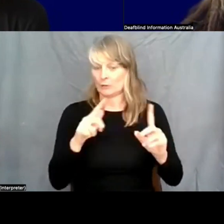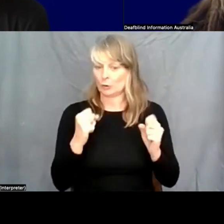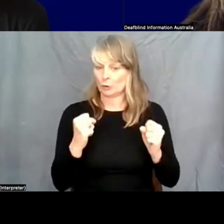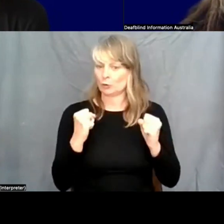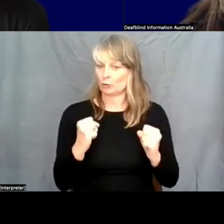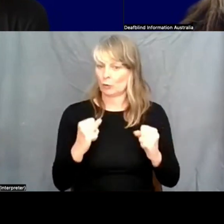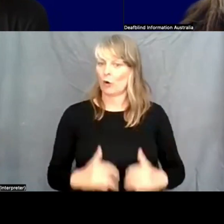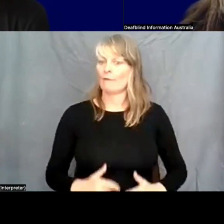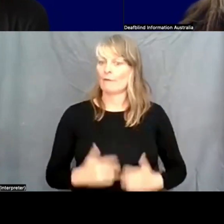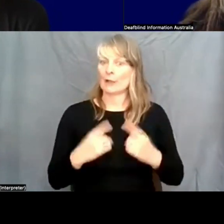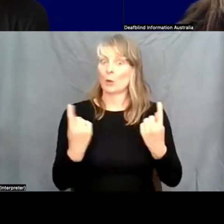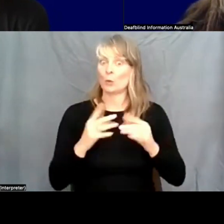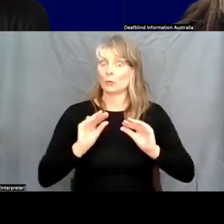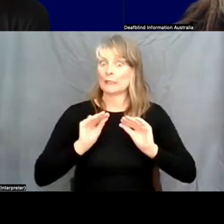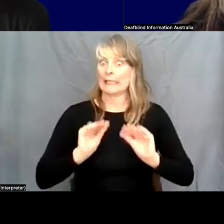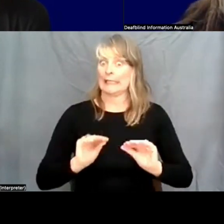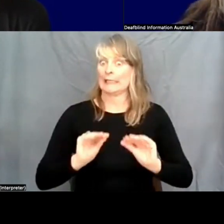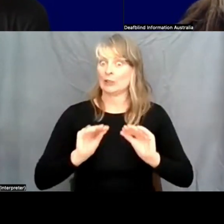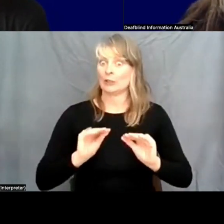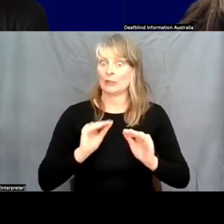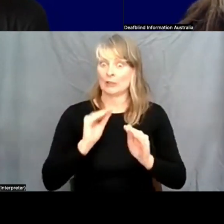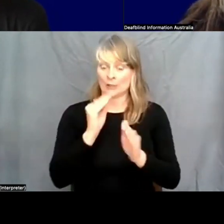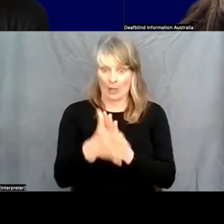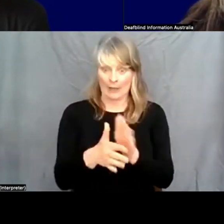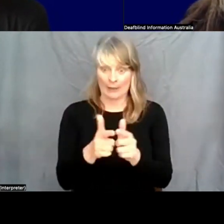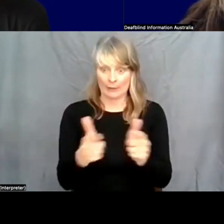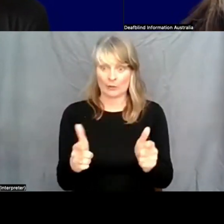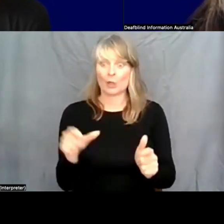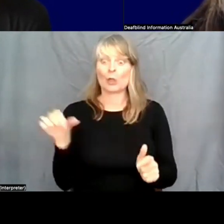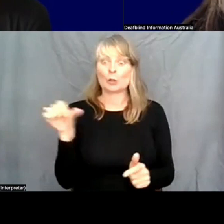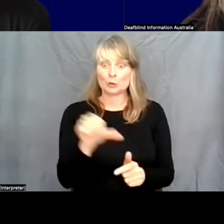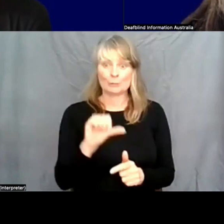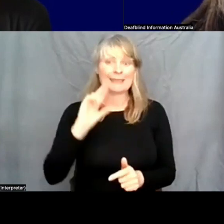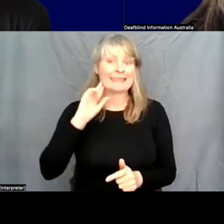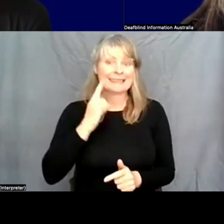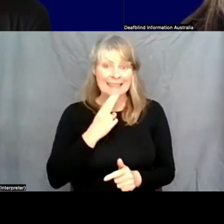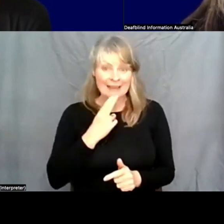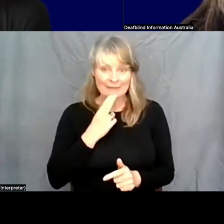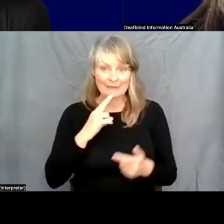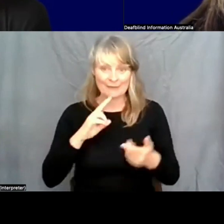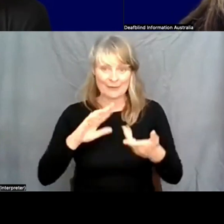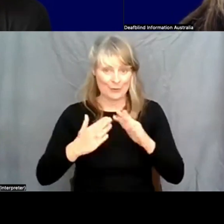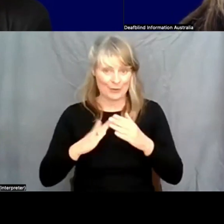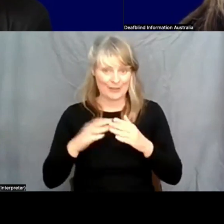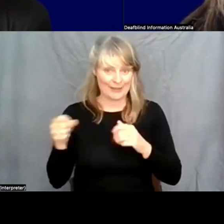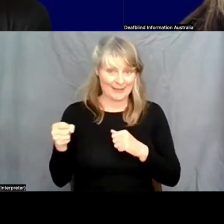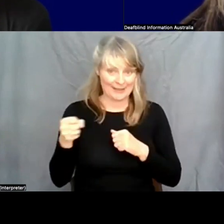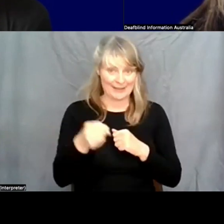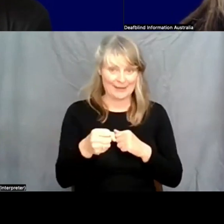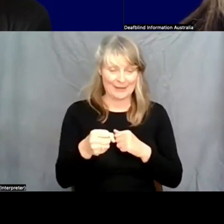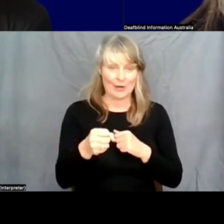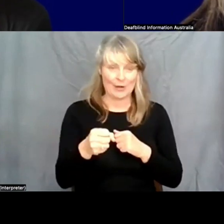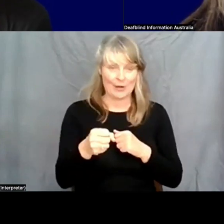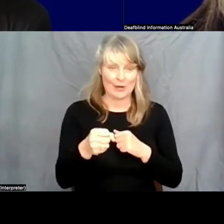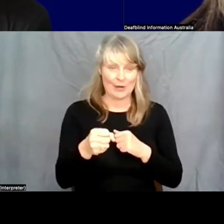teaching sign language should be either from the Deaf community or be very fluent users.